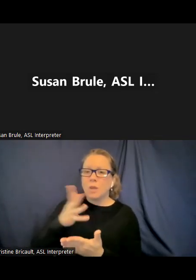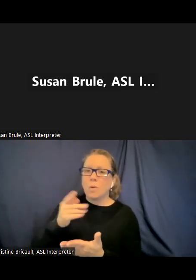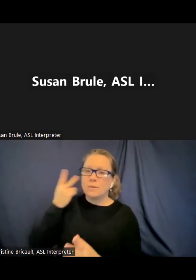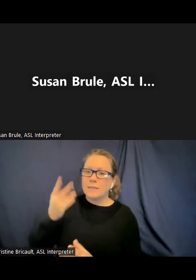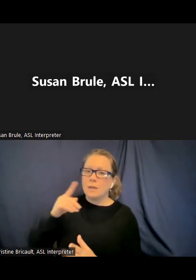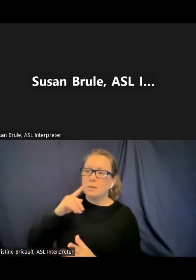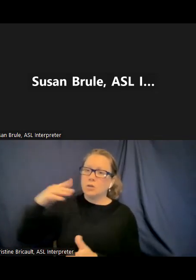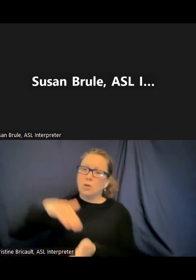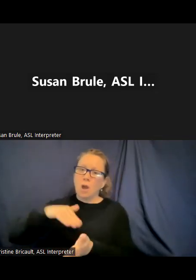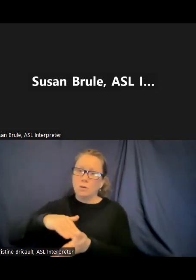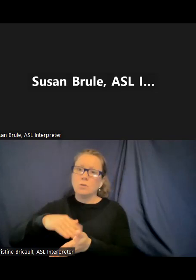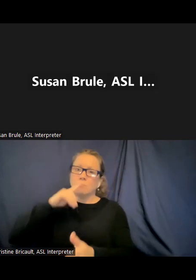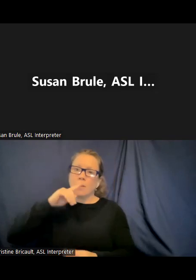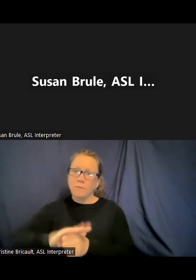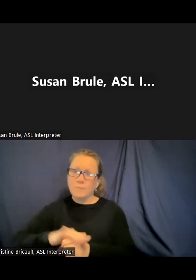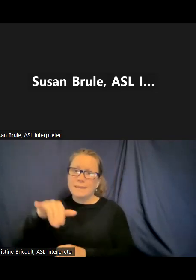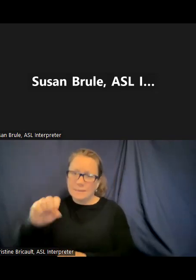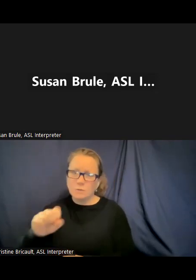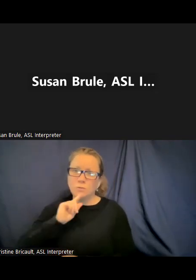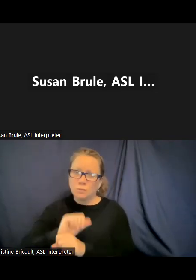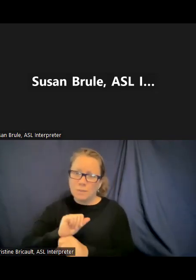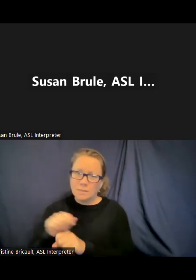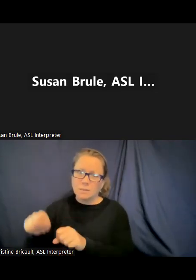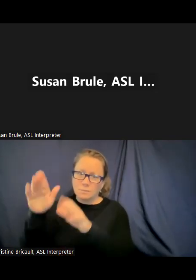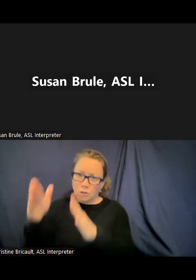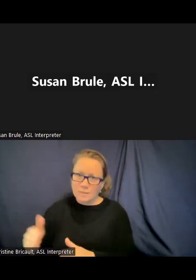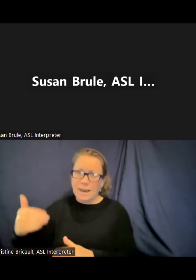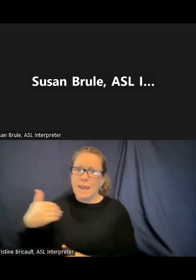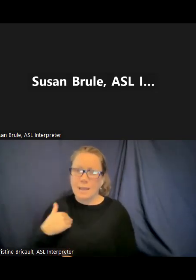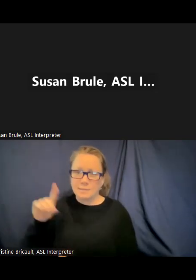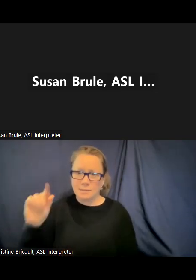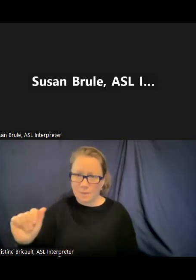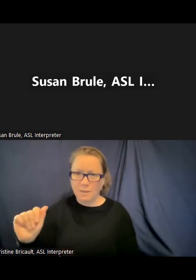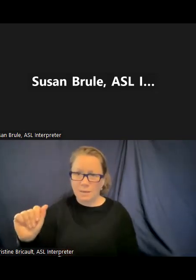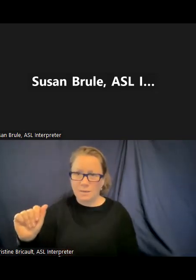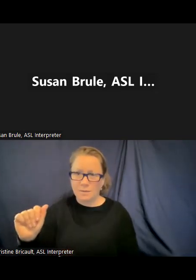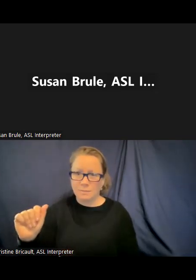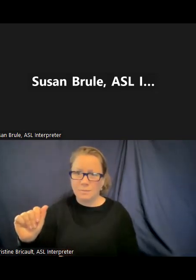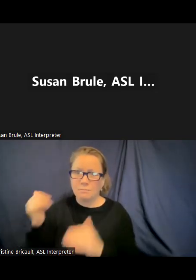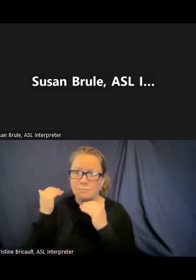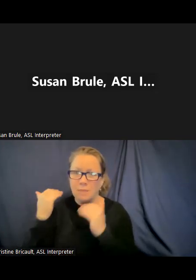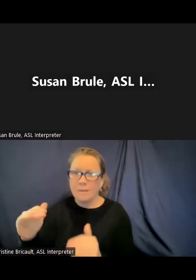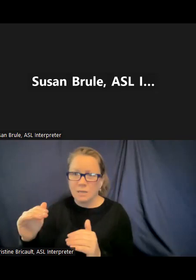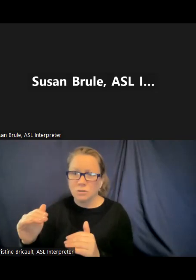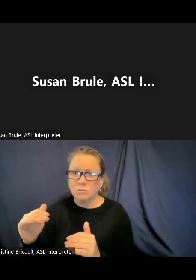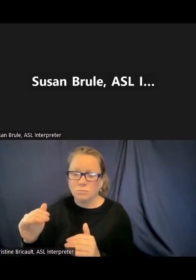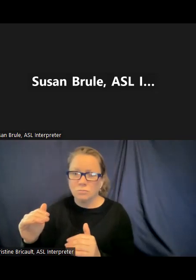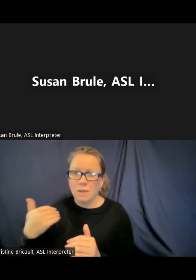physician that the employee has a disability-based limitation, and